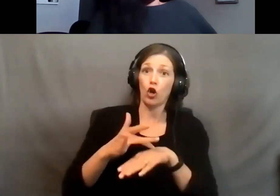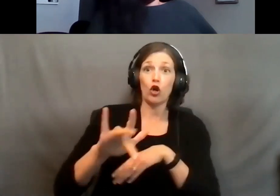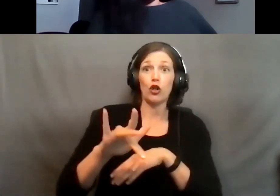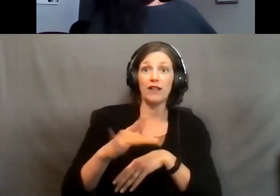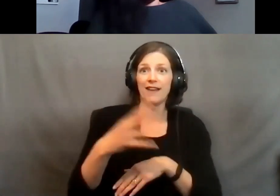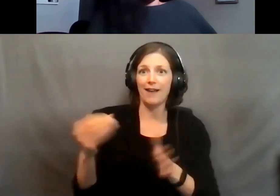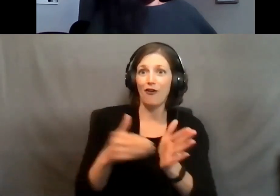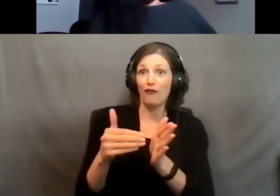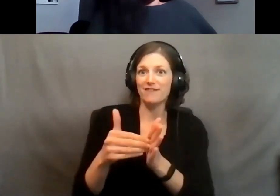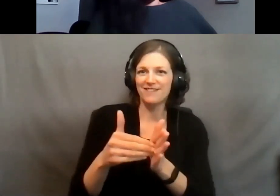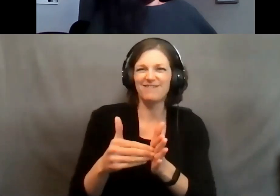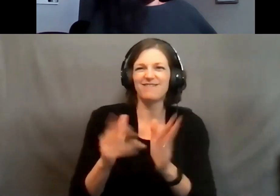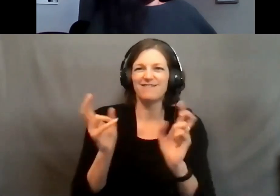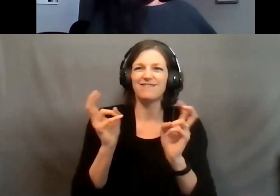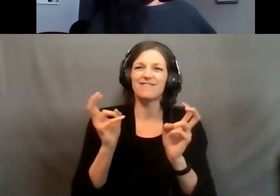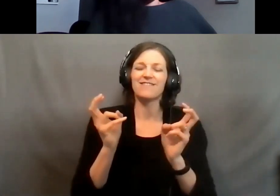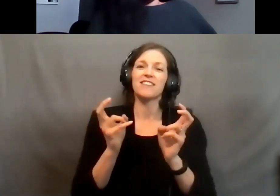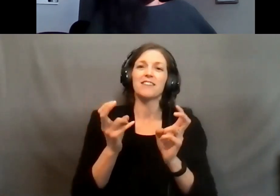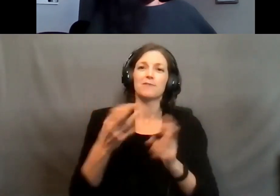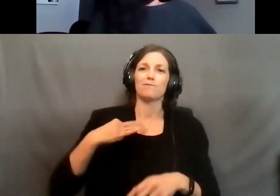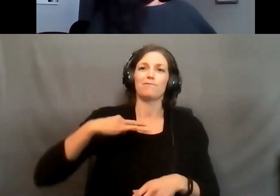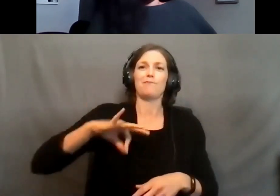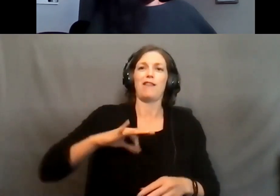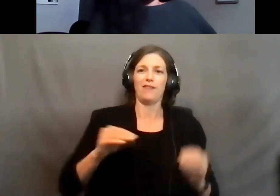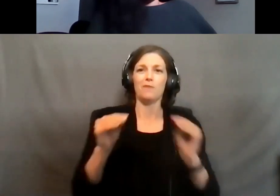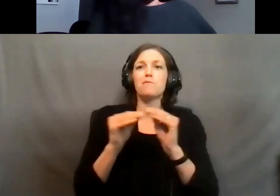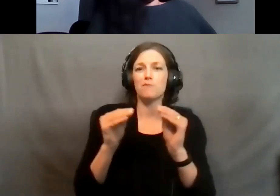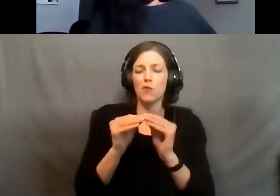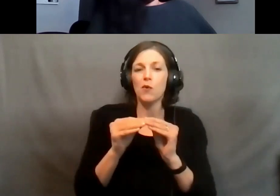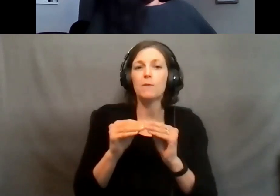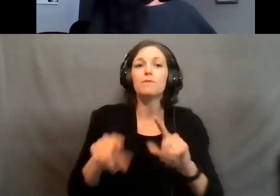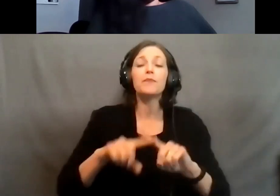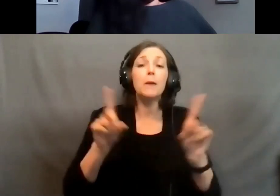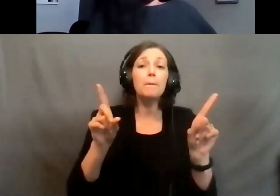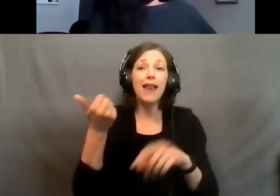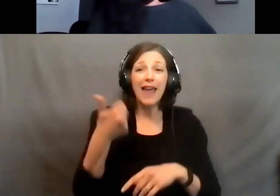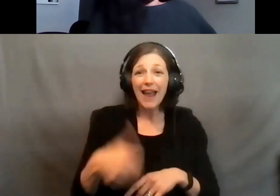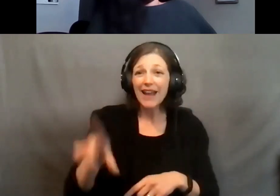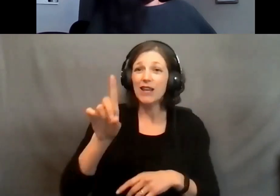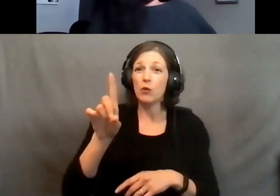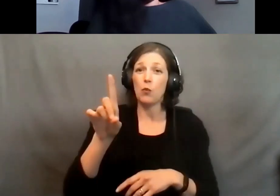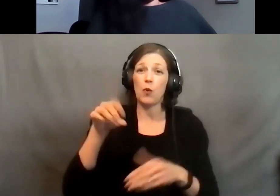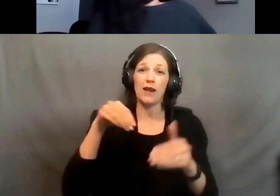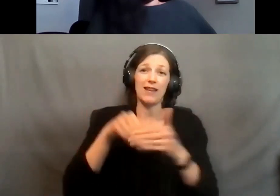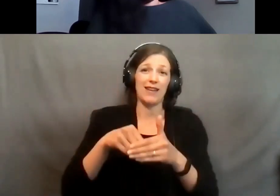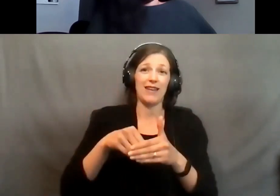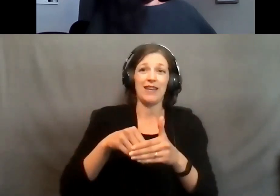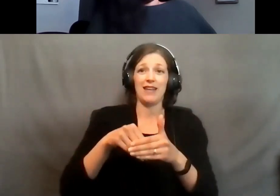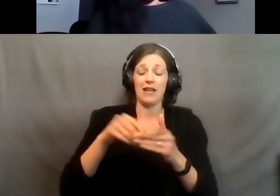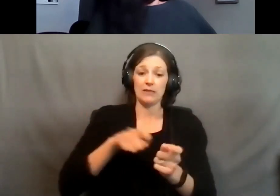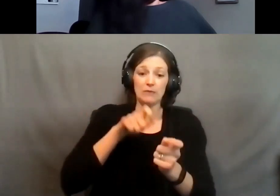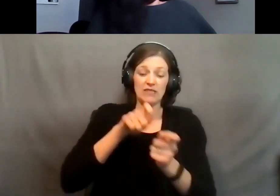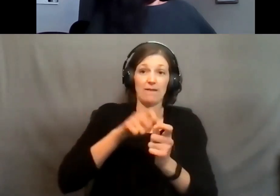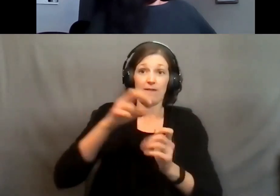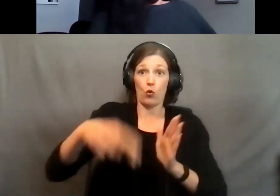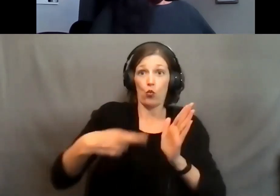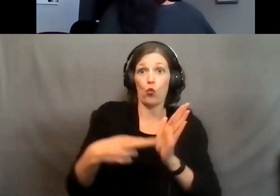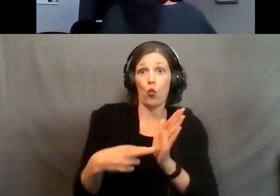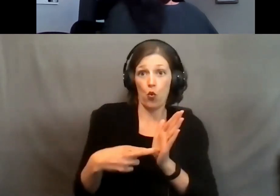so much more of the benefit of the virtual meeting. 13:12:08 Anyone , any form of role on a session needs to